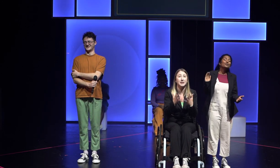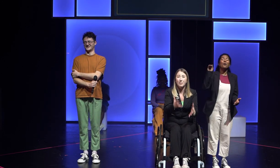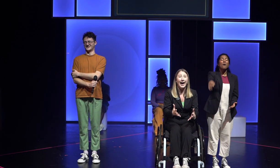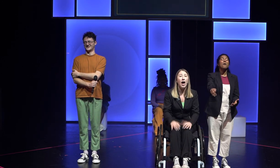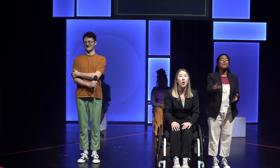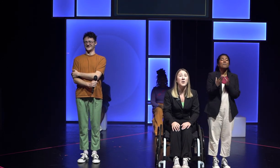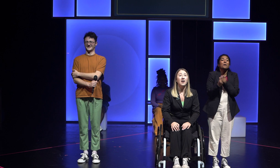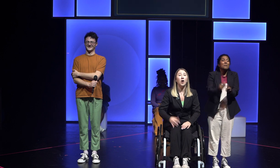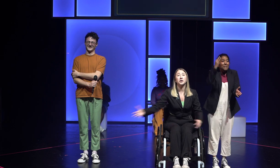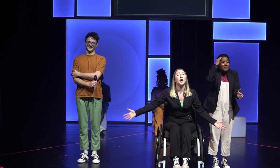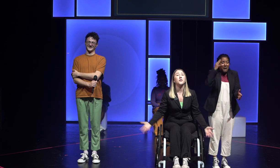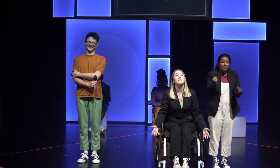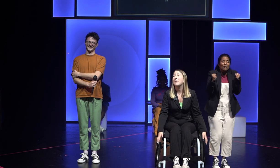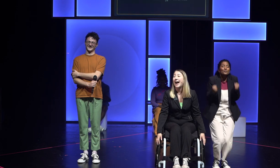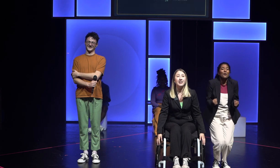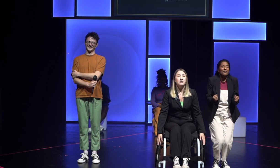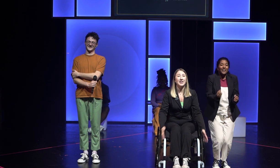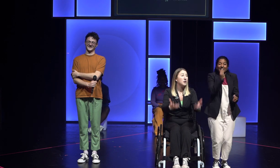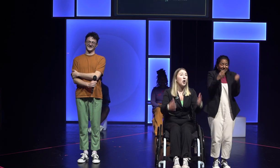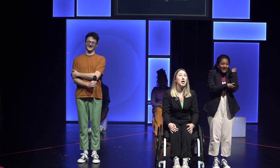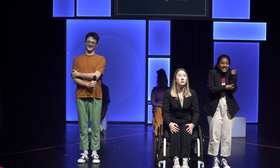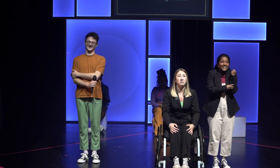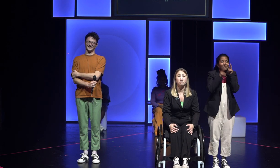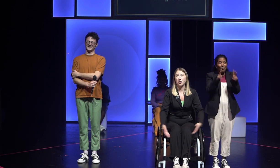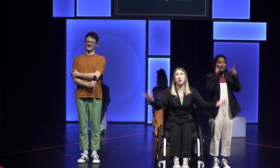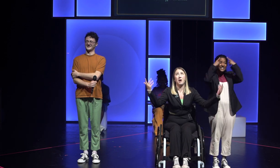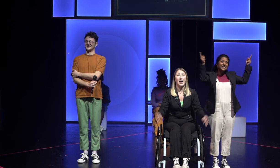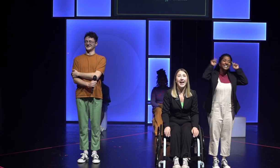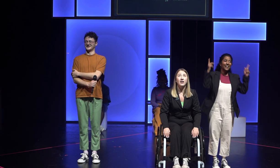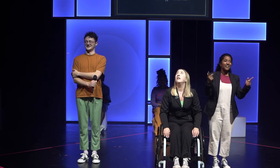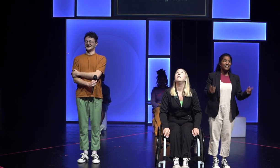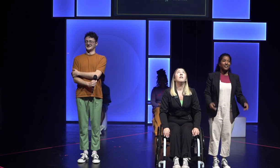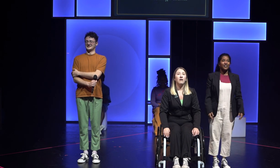be back at home on the sofa with me Ma, eating Oreos and watching